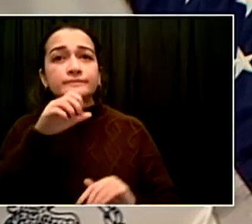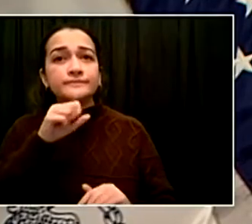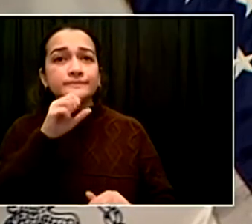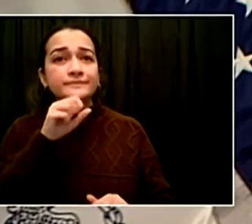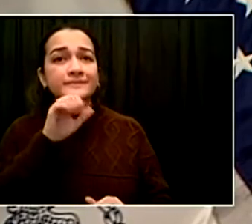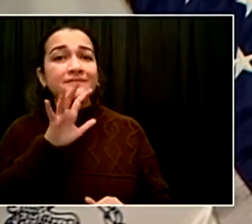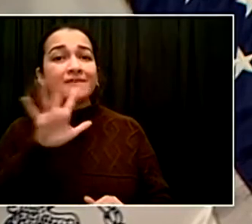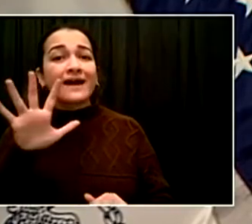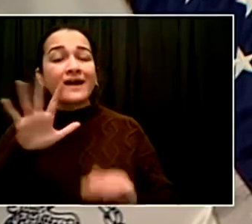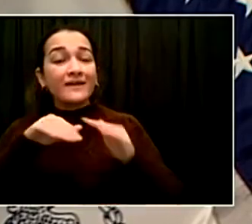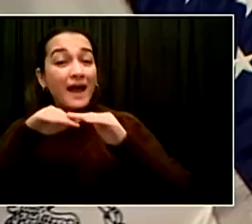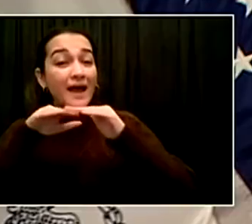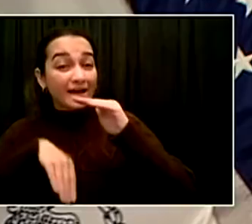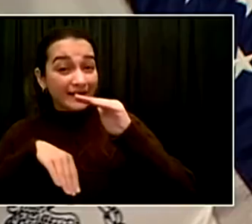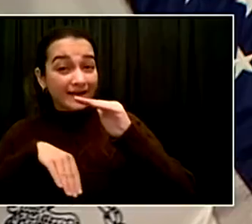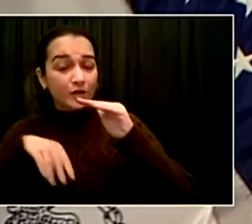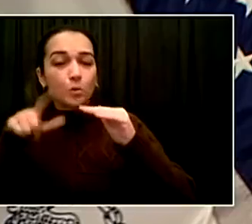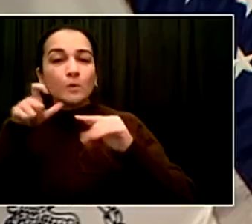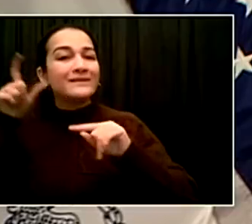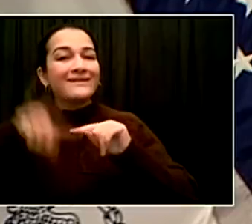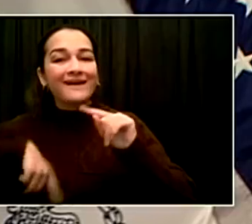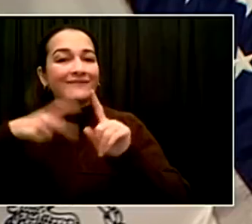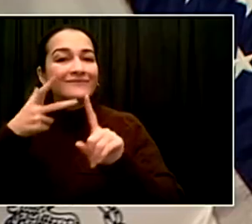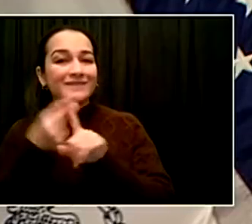GO TO PRESCHOOL OR DAYCARE,